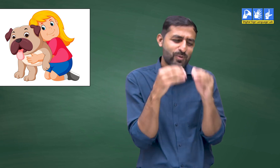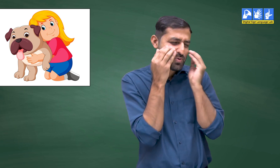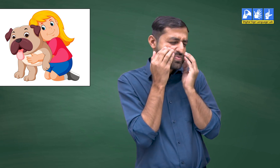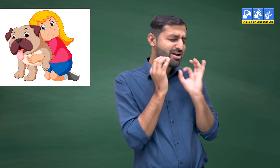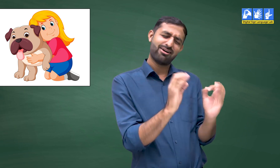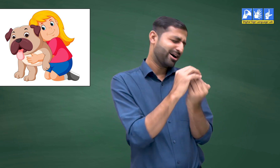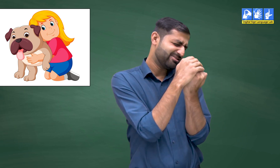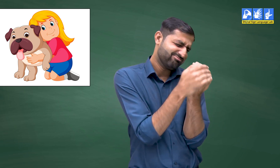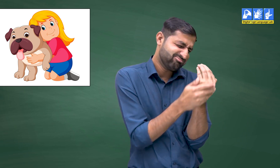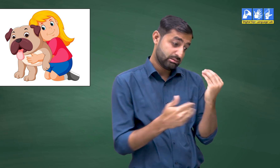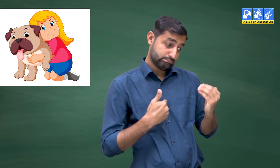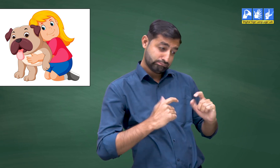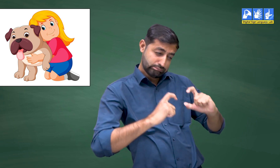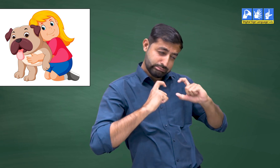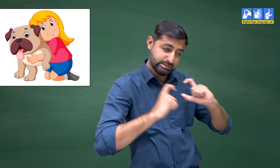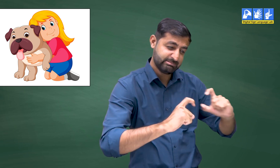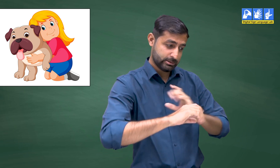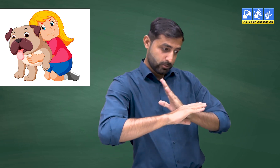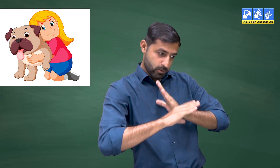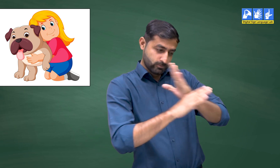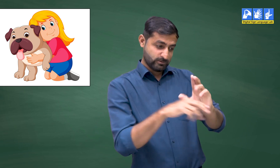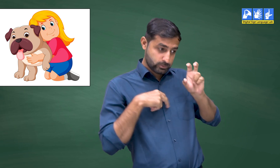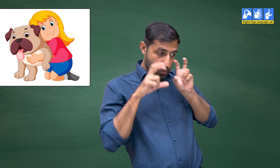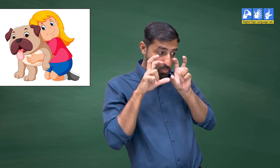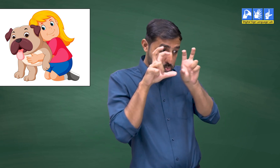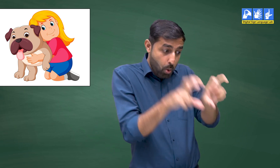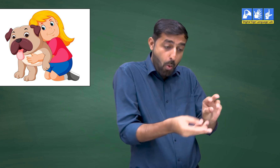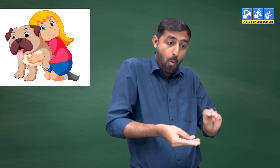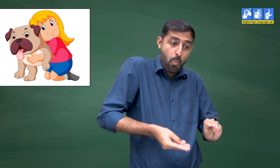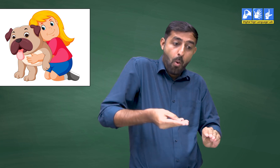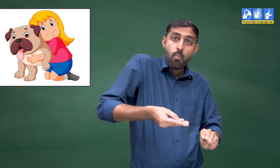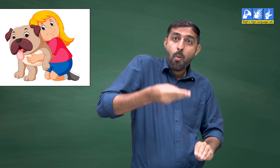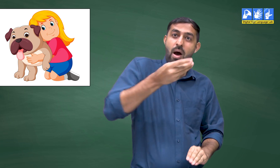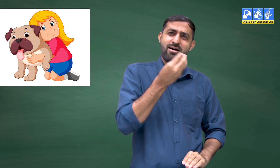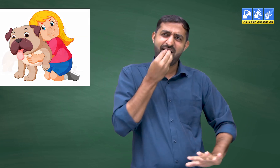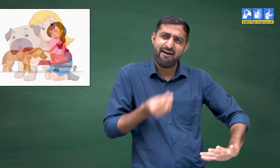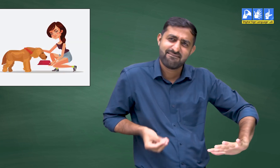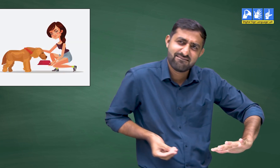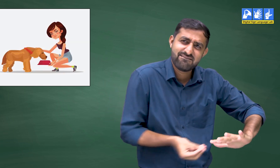They find them adorable, they love them and sometimes are overprotective about them.